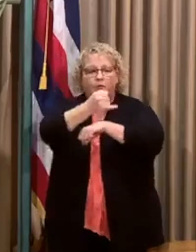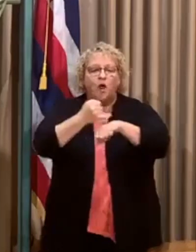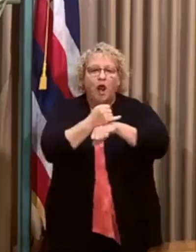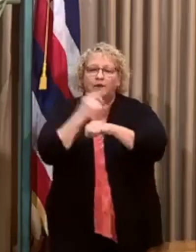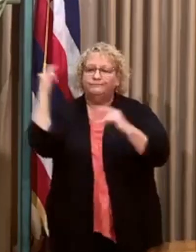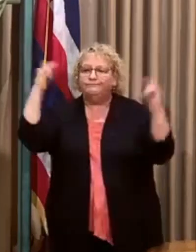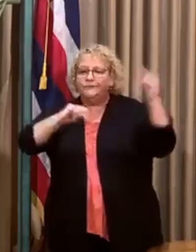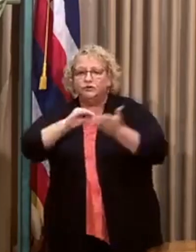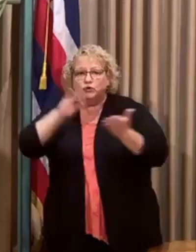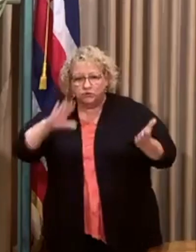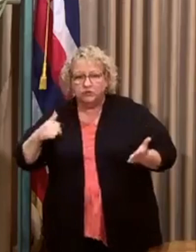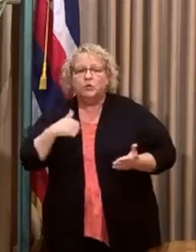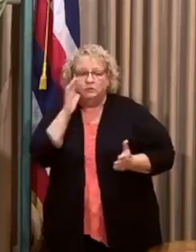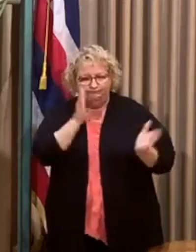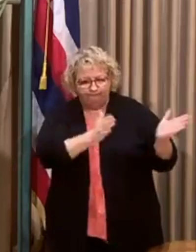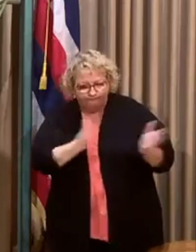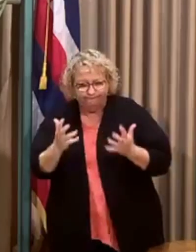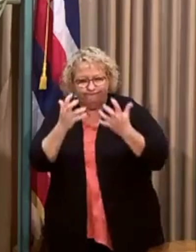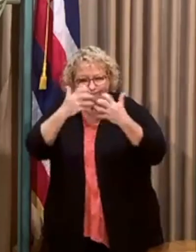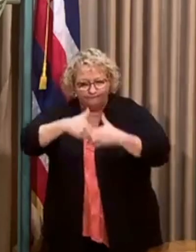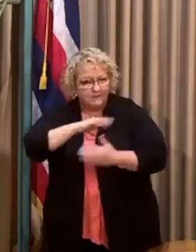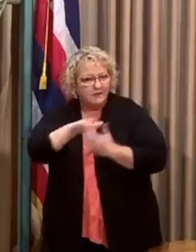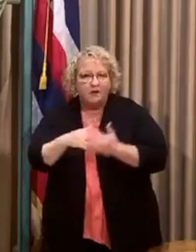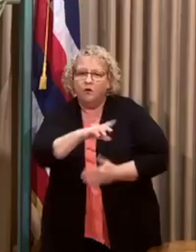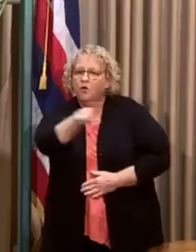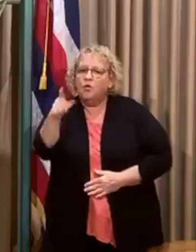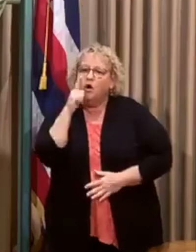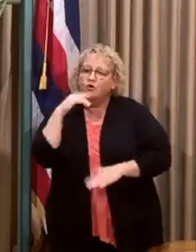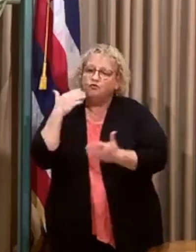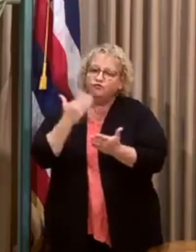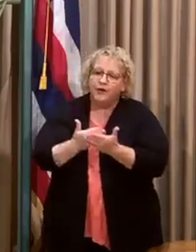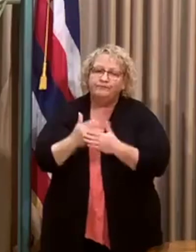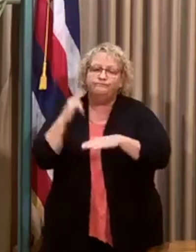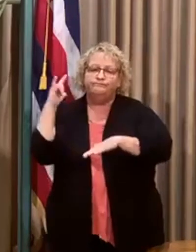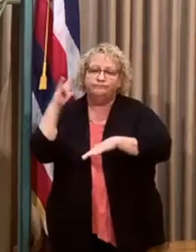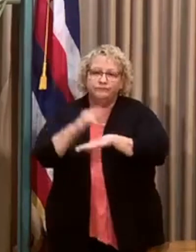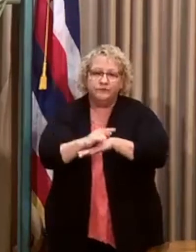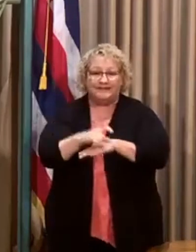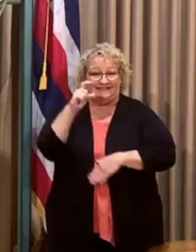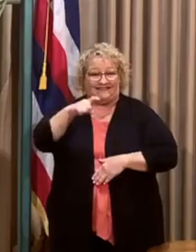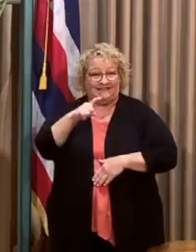We'll make arrangements to ensure that anyone who arrives and needs a place to be quarantined—